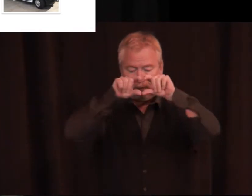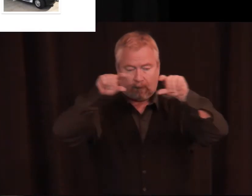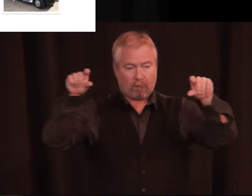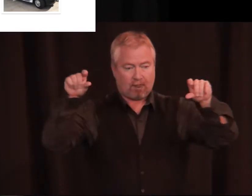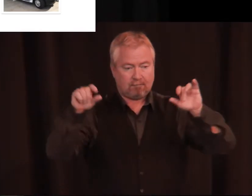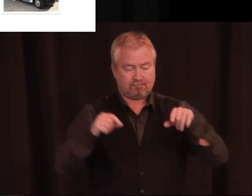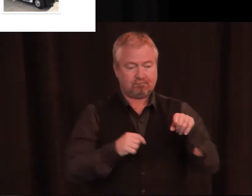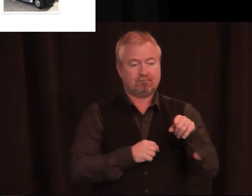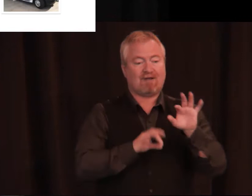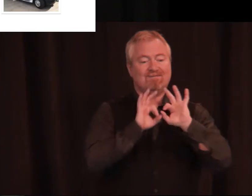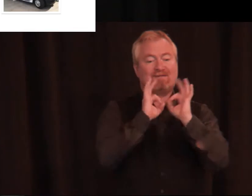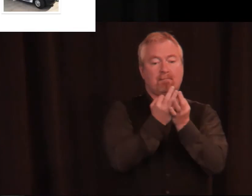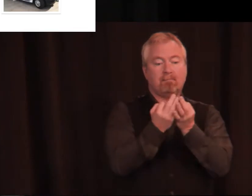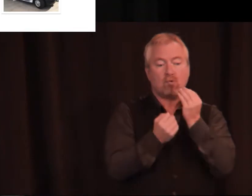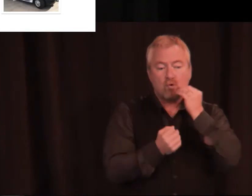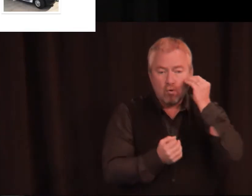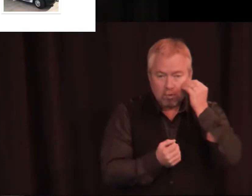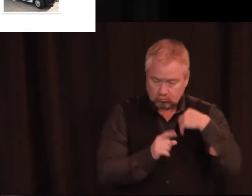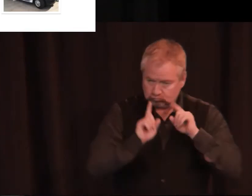and do the testing in their driveway.